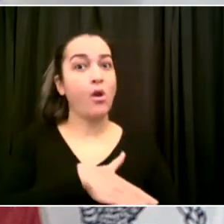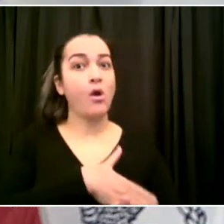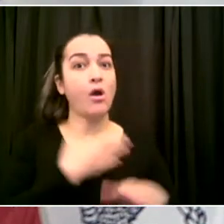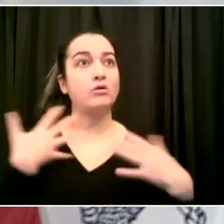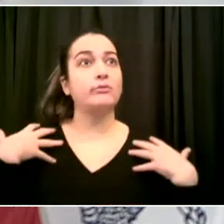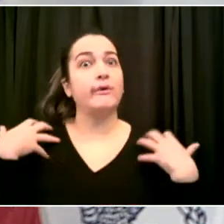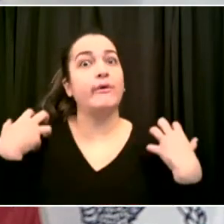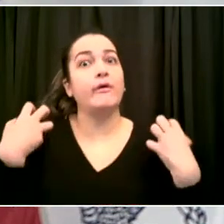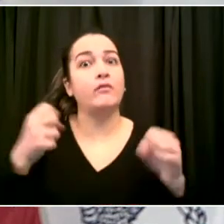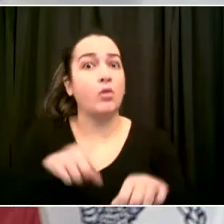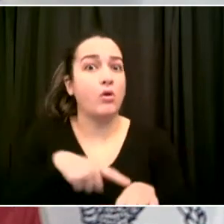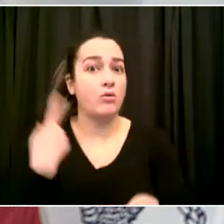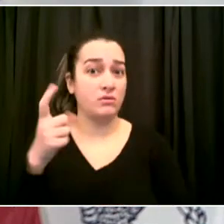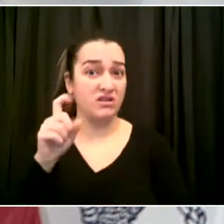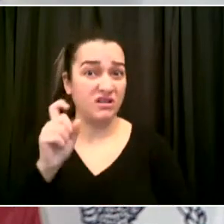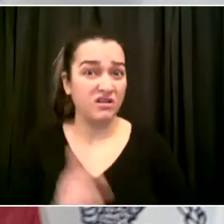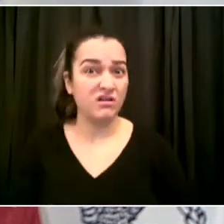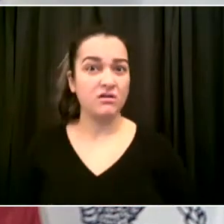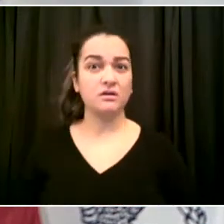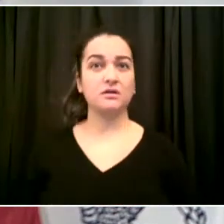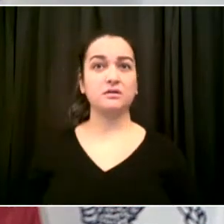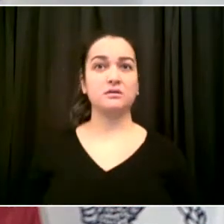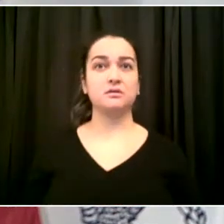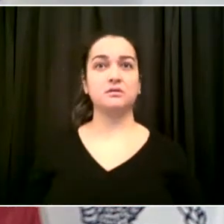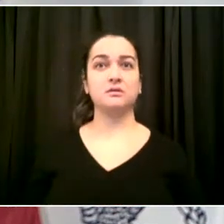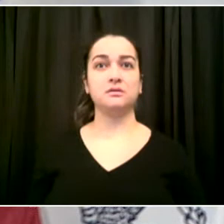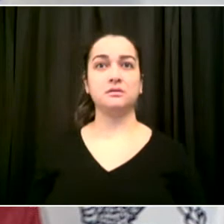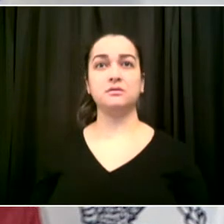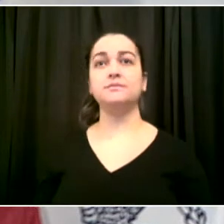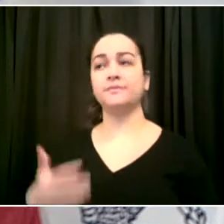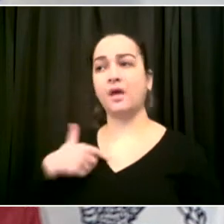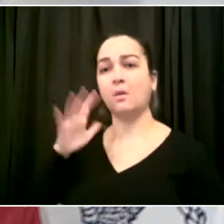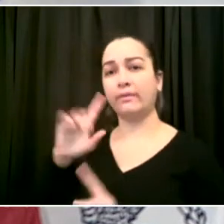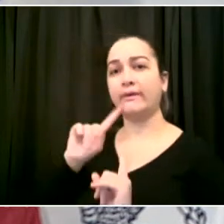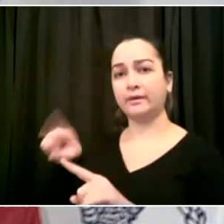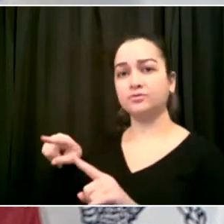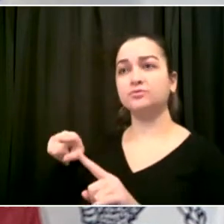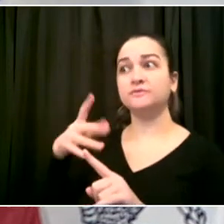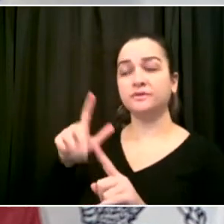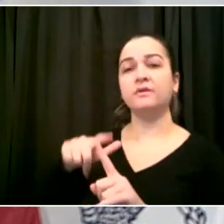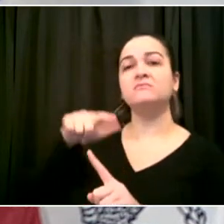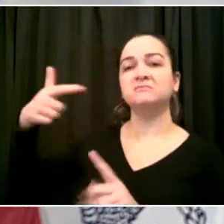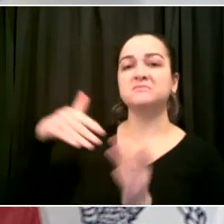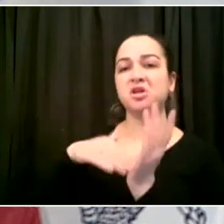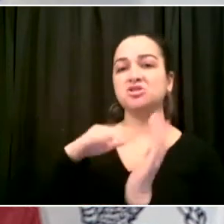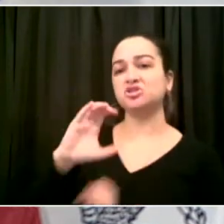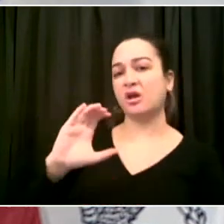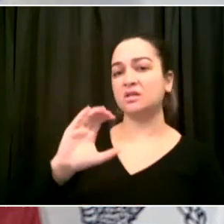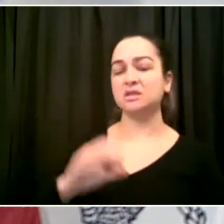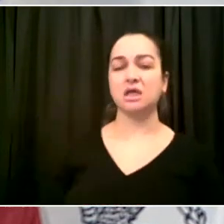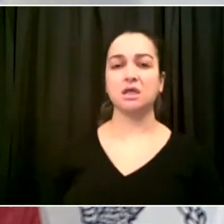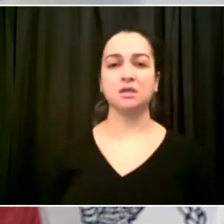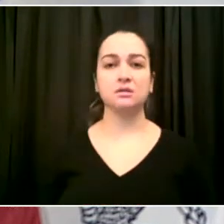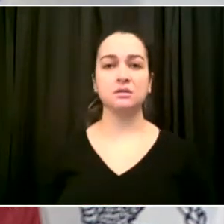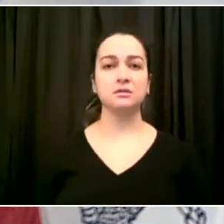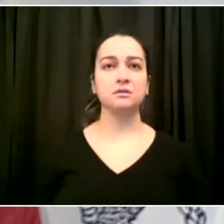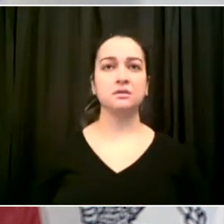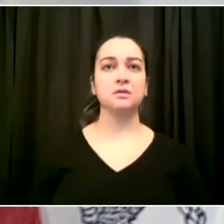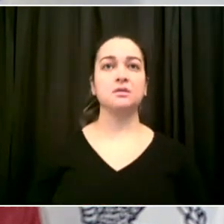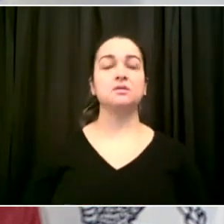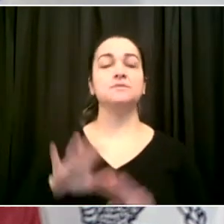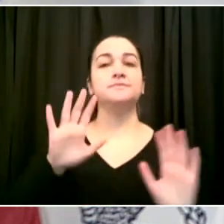TO DR., DR.